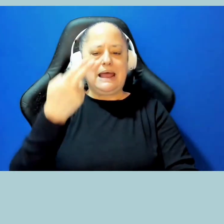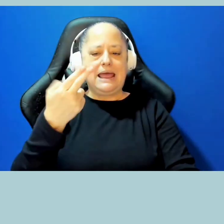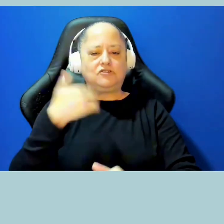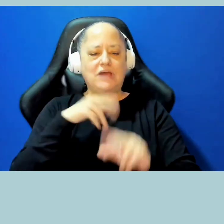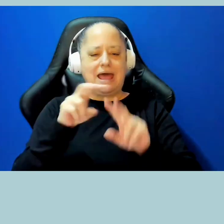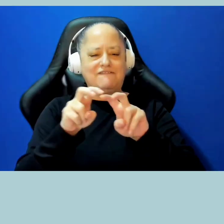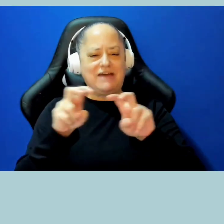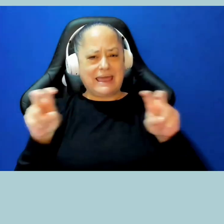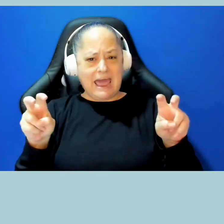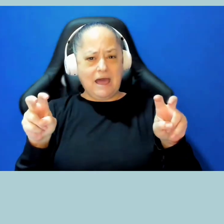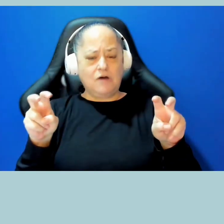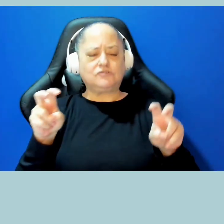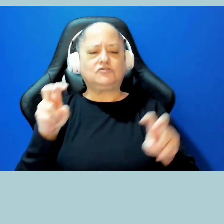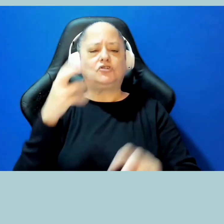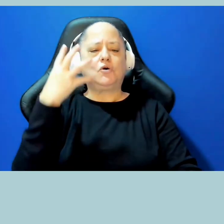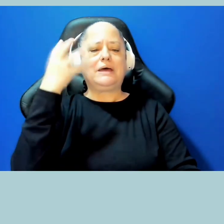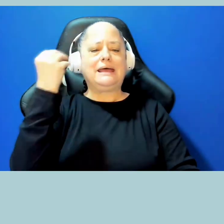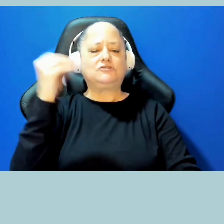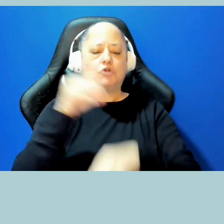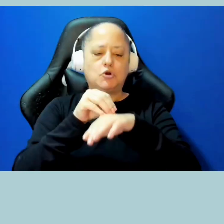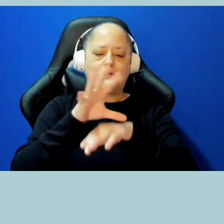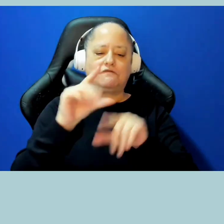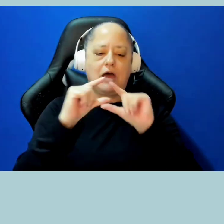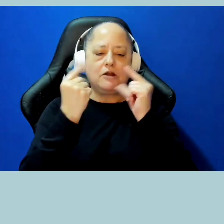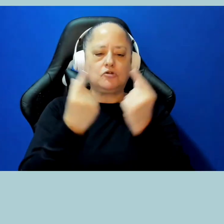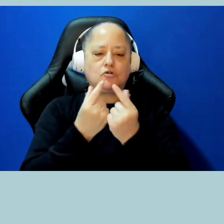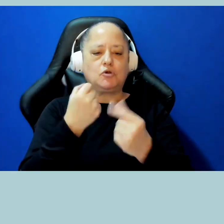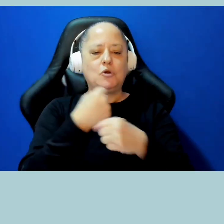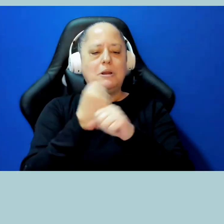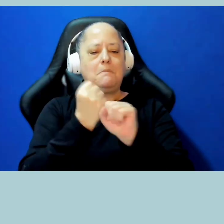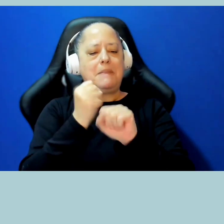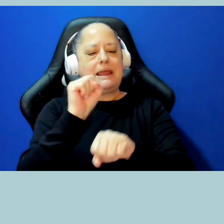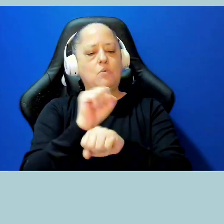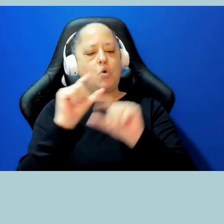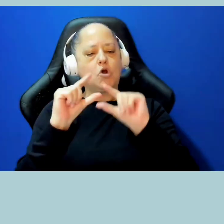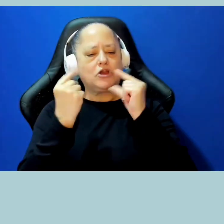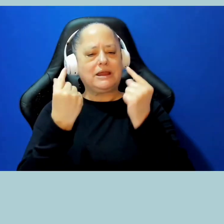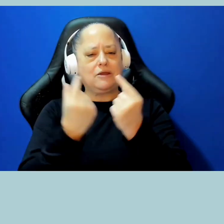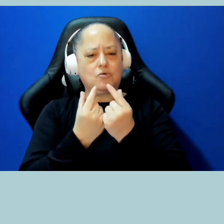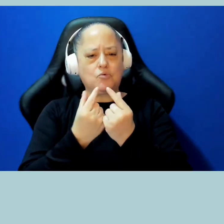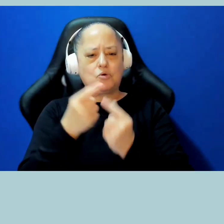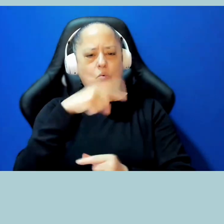It's an external advisory group. We made a working group where We really got wonderful people, including